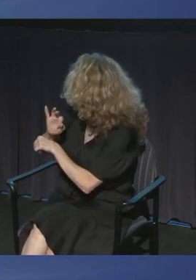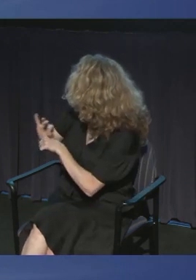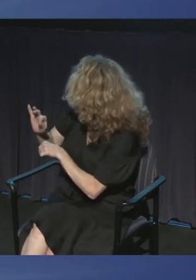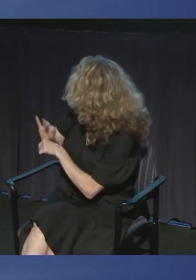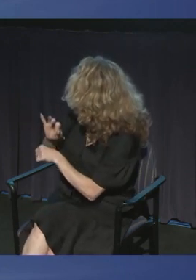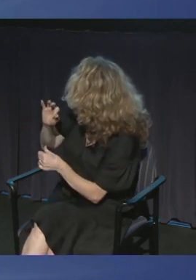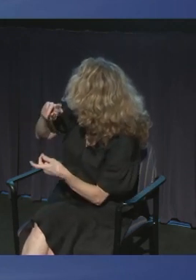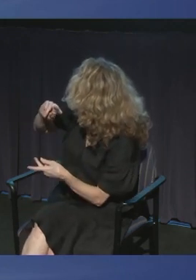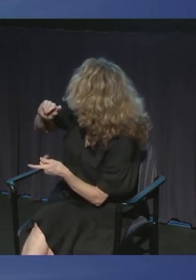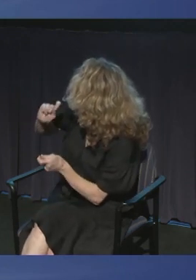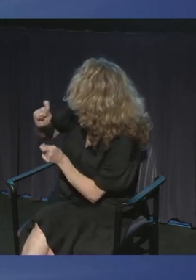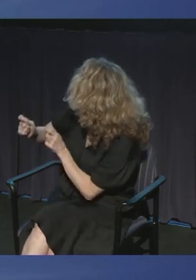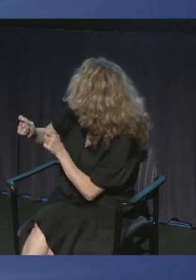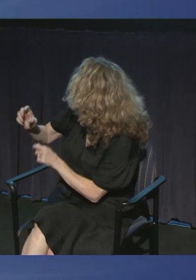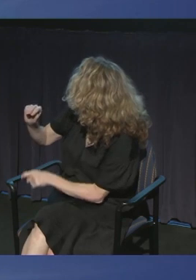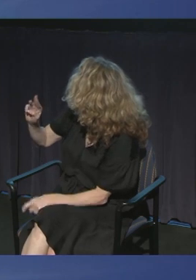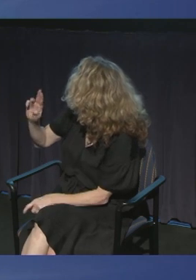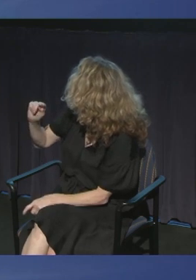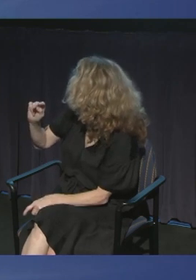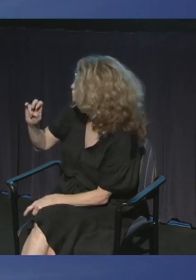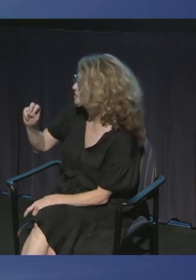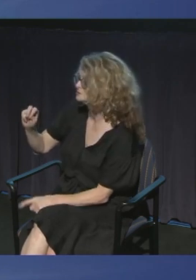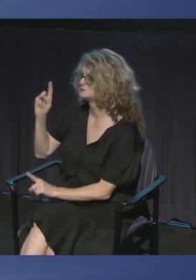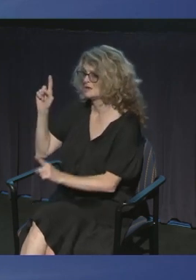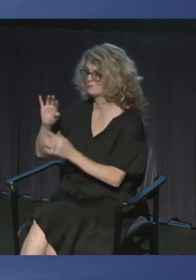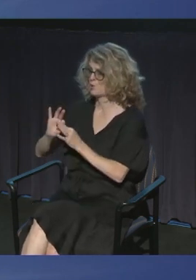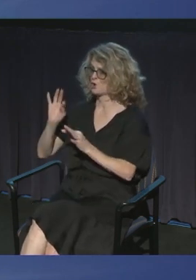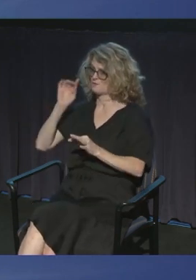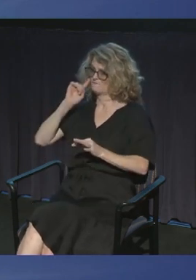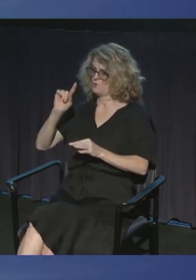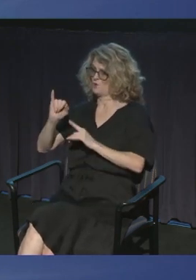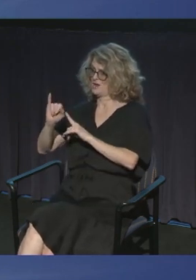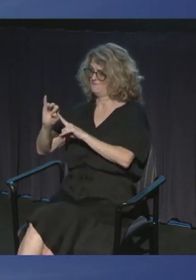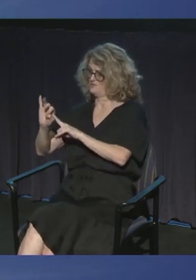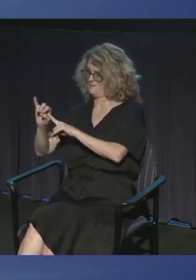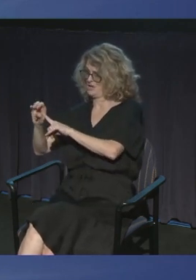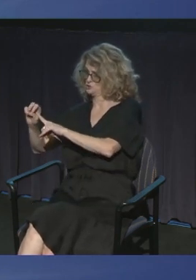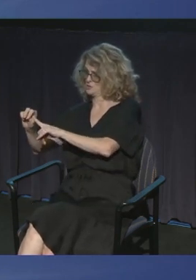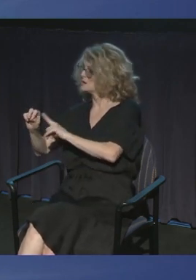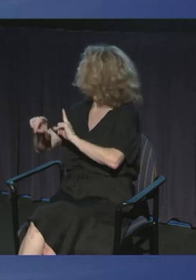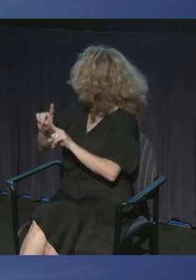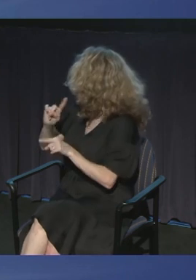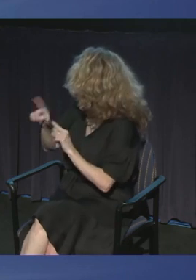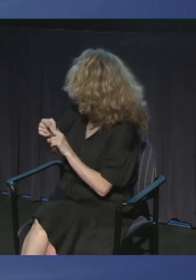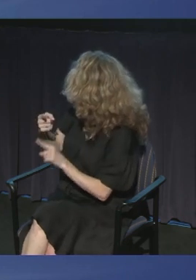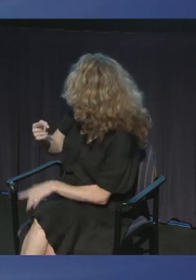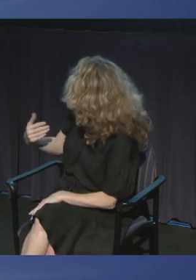FUNCTION MUTATION SO NLRP3 IS IMPORTANT FOR INFORMATION BUT